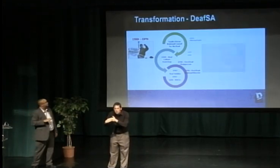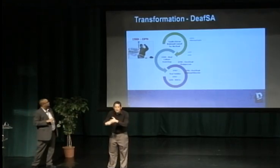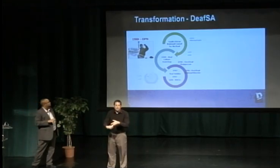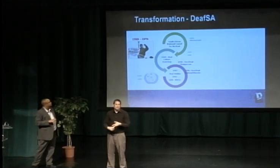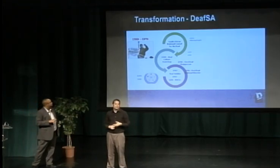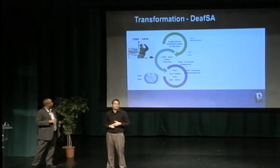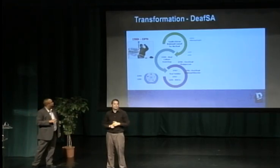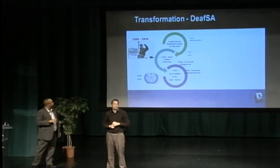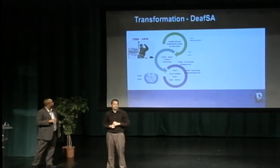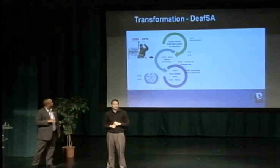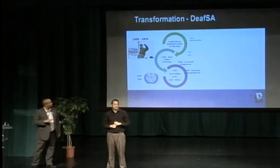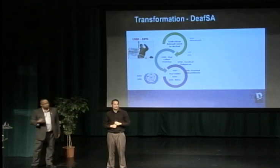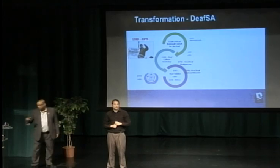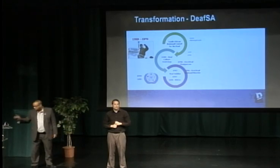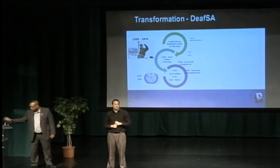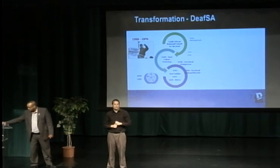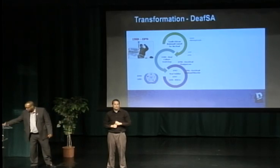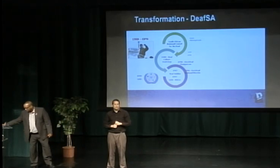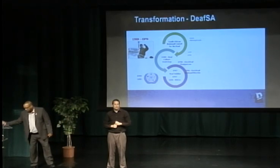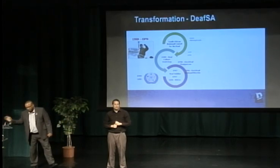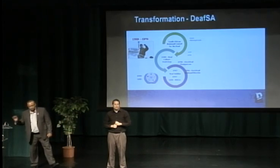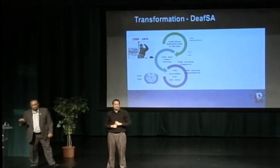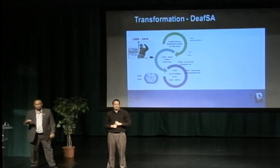and we learned leadership skills